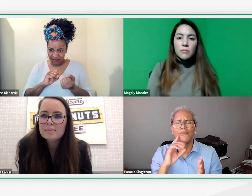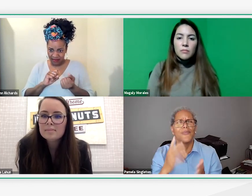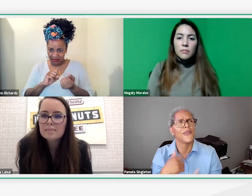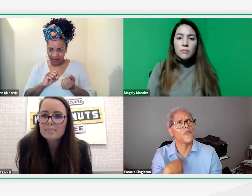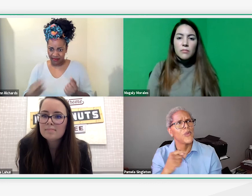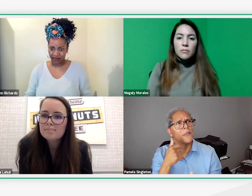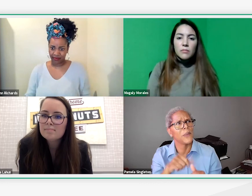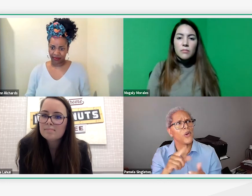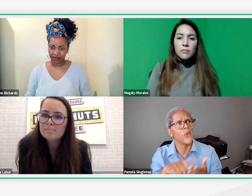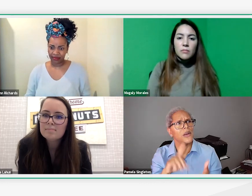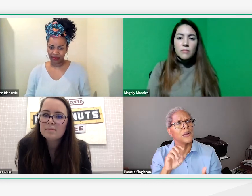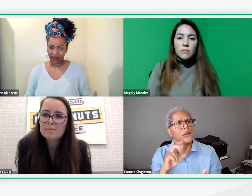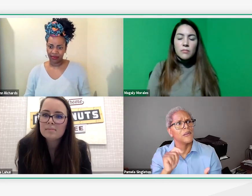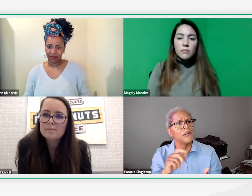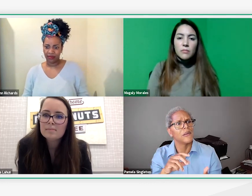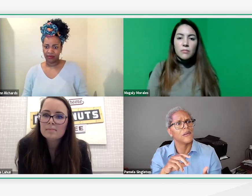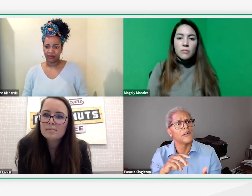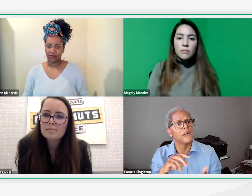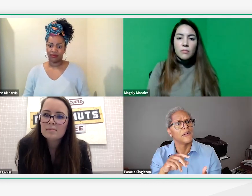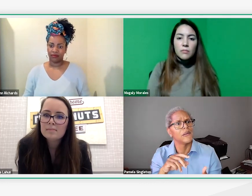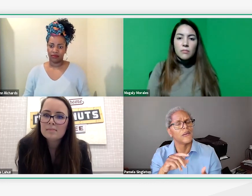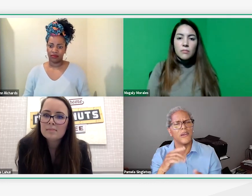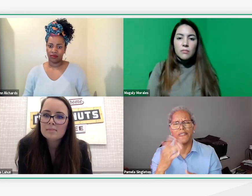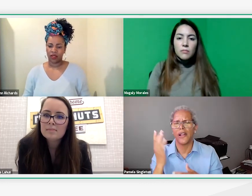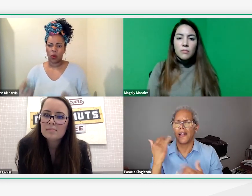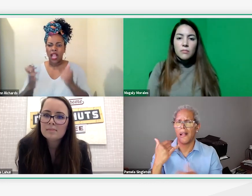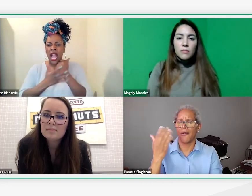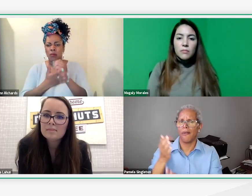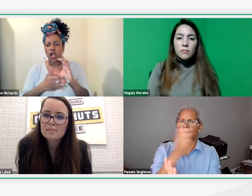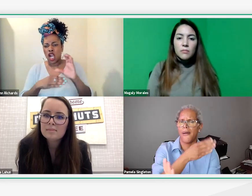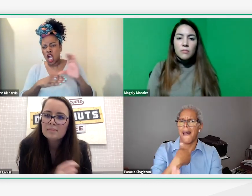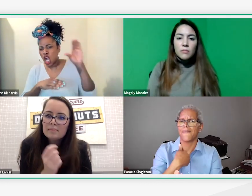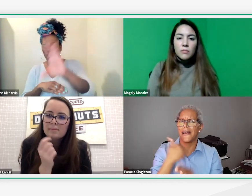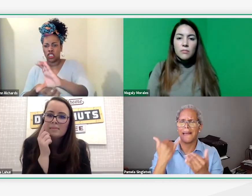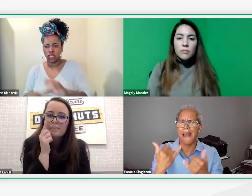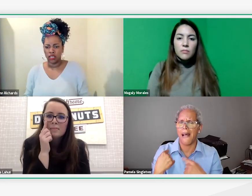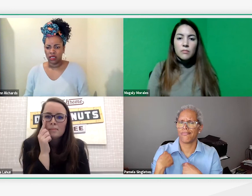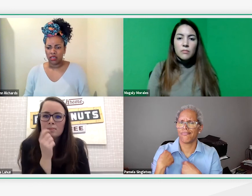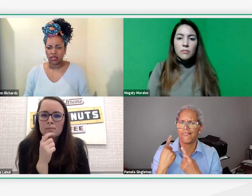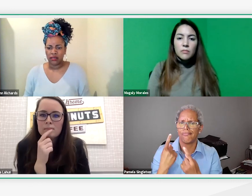I'm trying to remember. >>ROXANN RICHARDS: